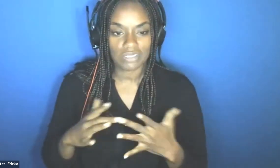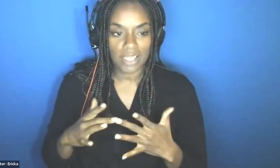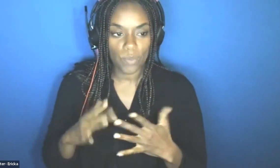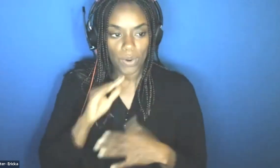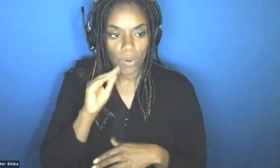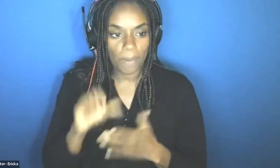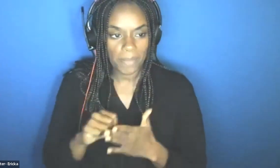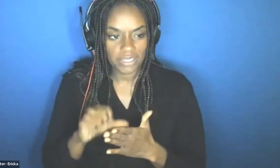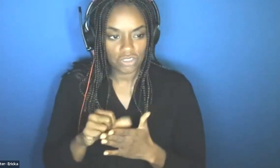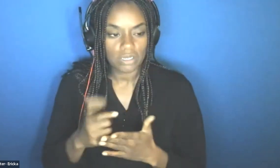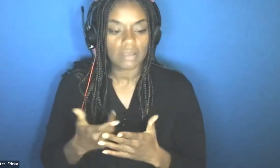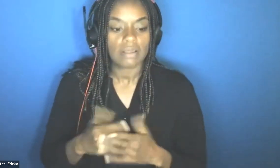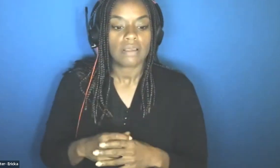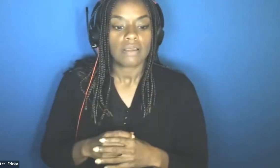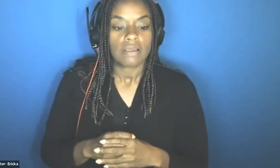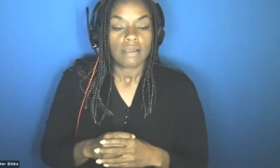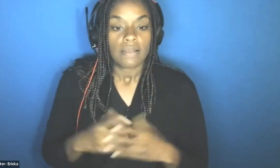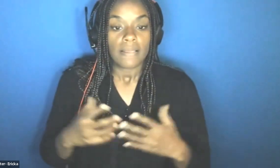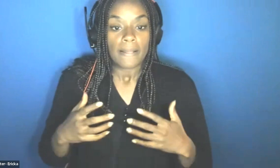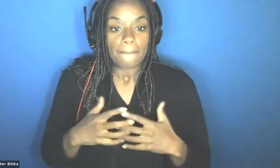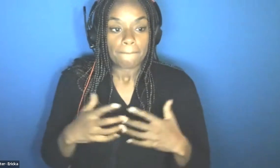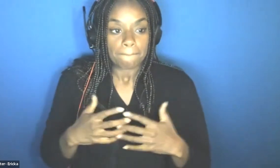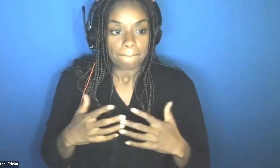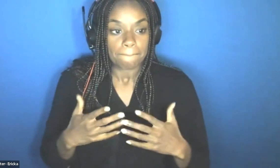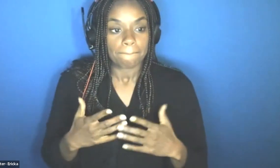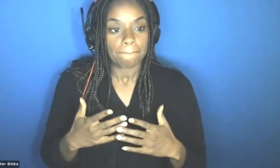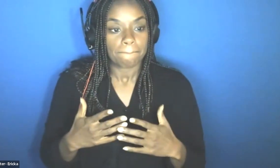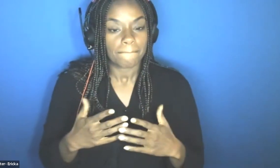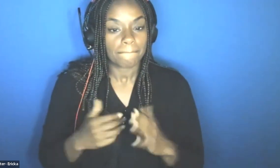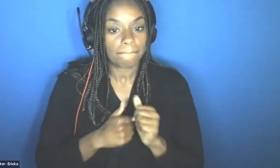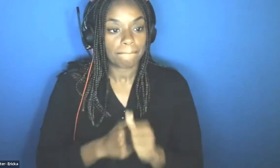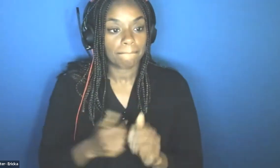How health care providers can help.